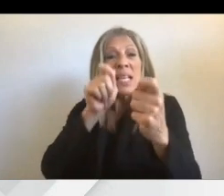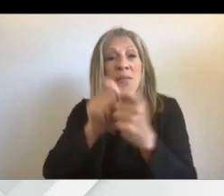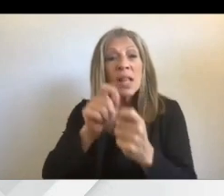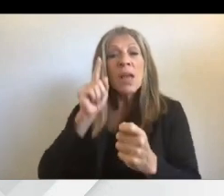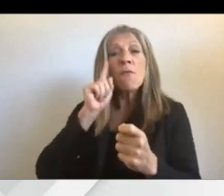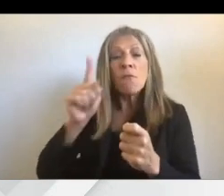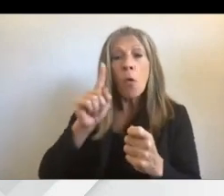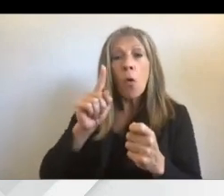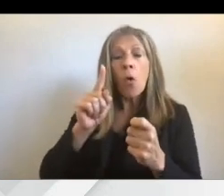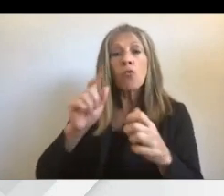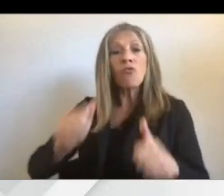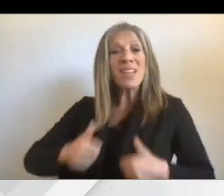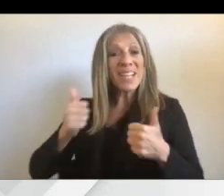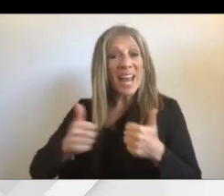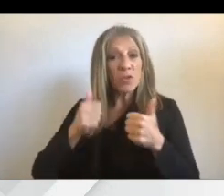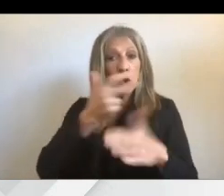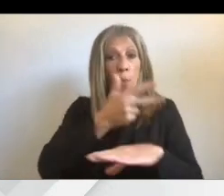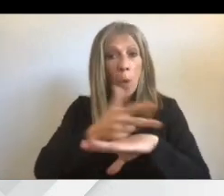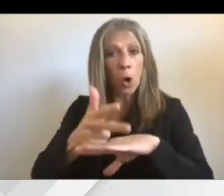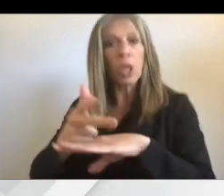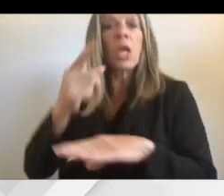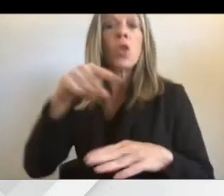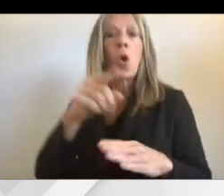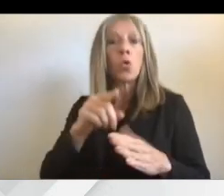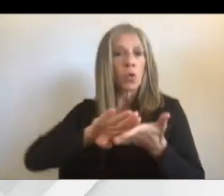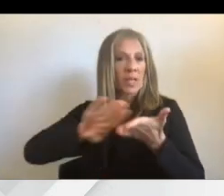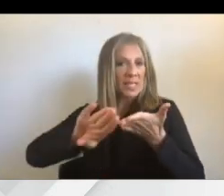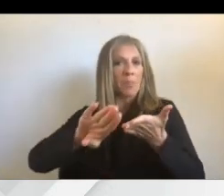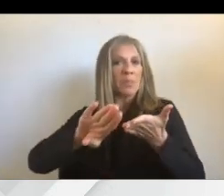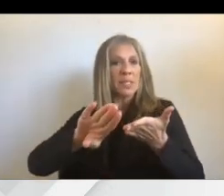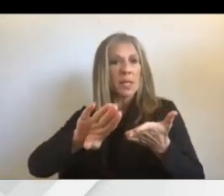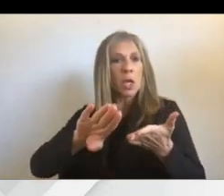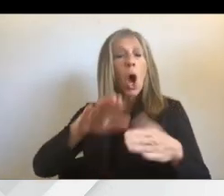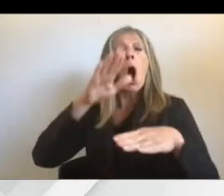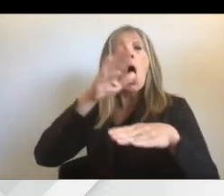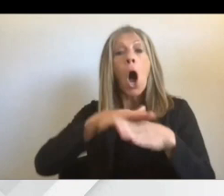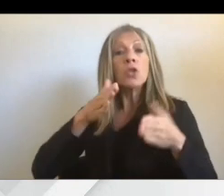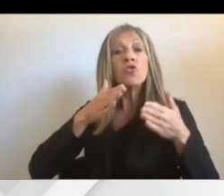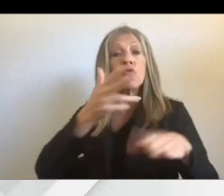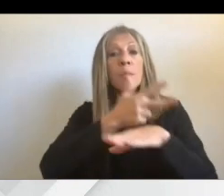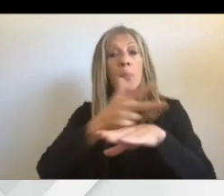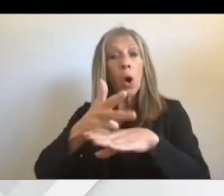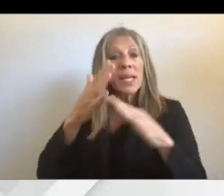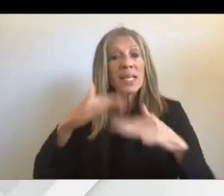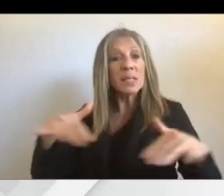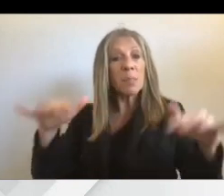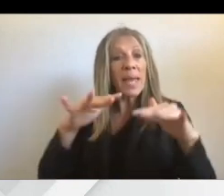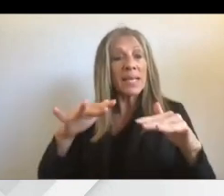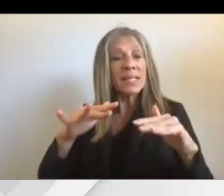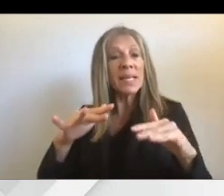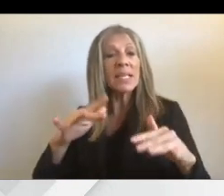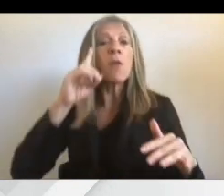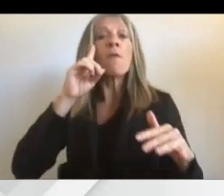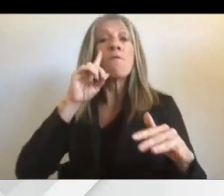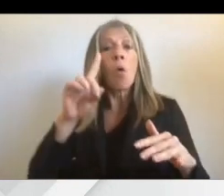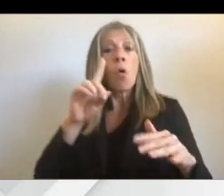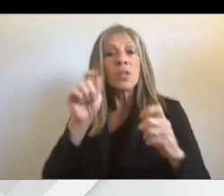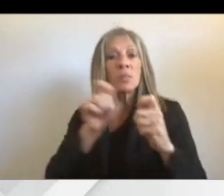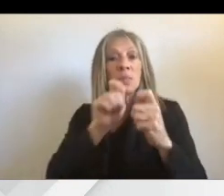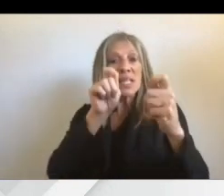those are exempt - on-street parking spaces designated exclusively for commercial or